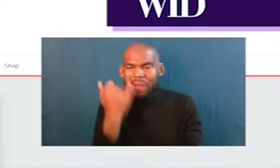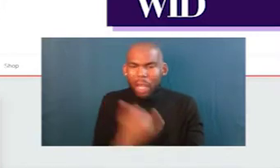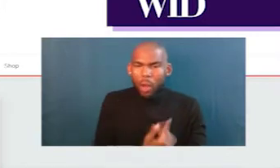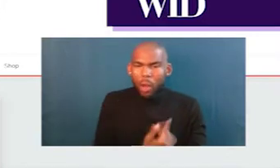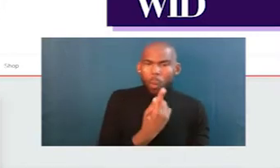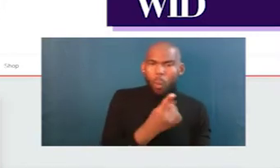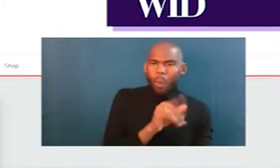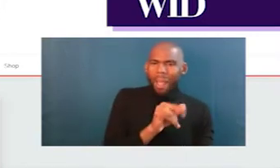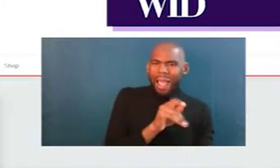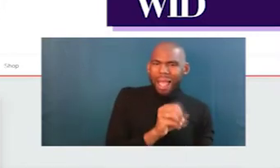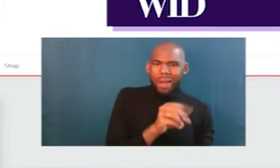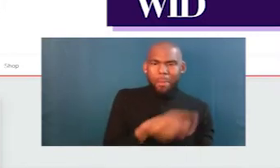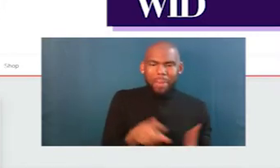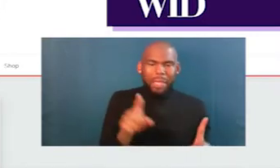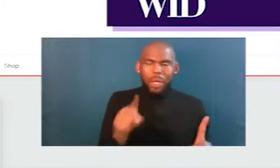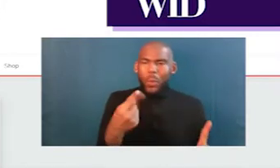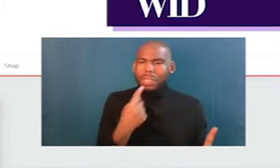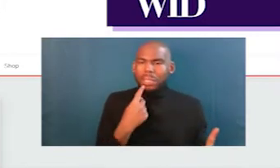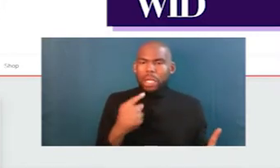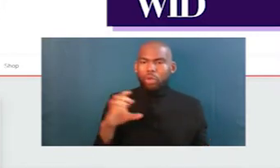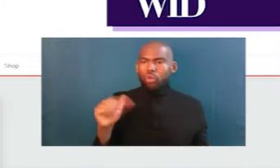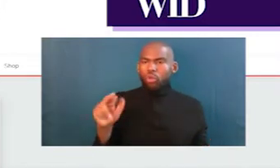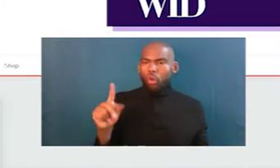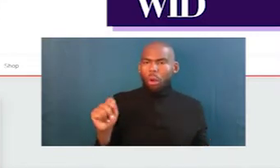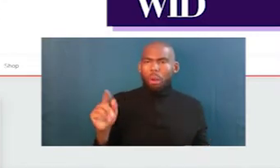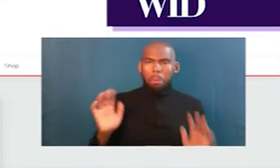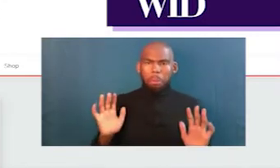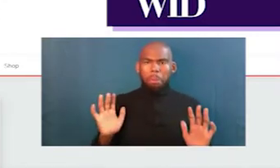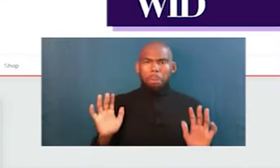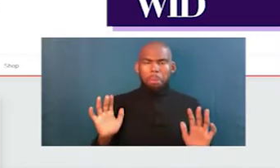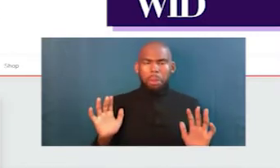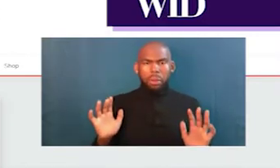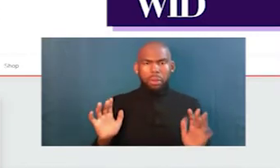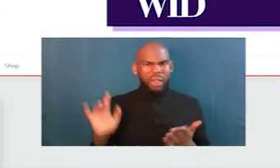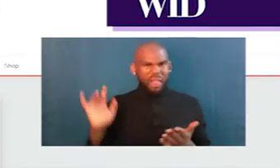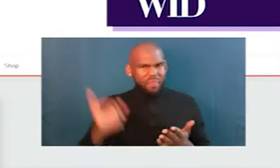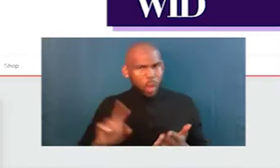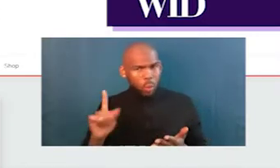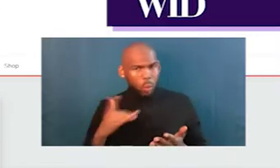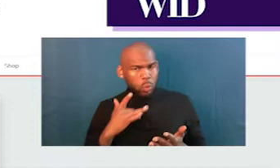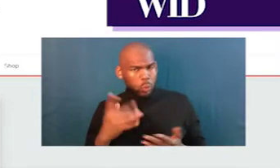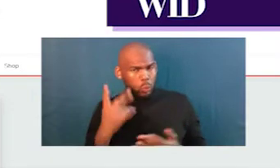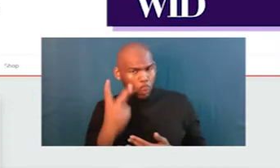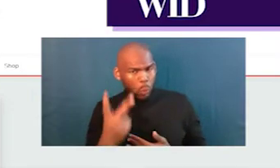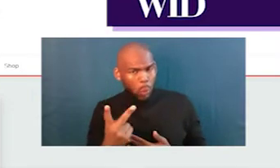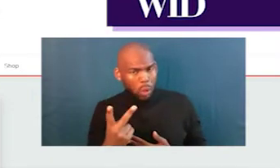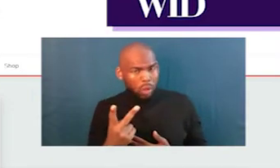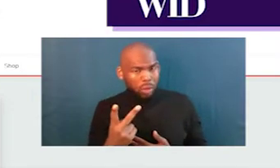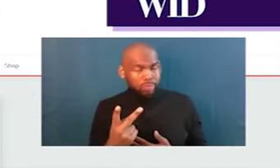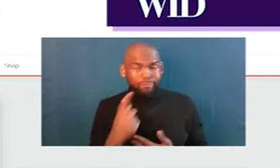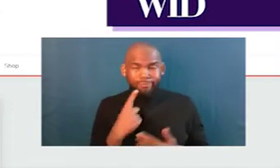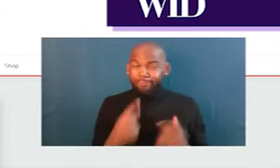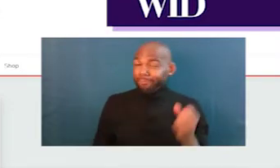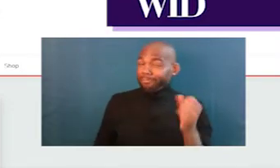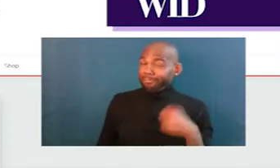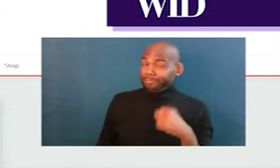but it just says cart. >> DUSTIN SNOWADZKY: Right. Is that what you typically look for if you actually added it or not?